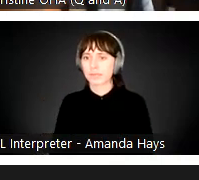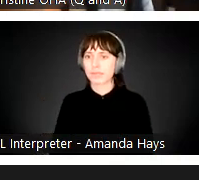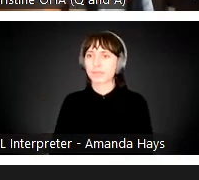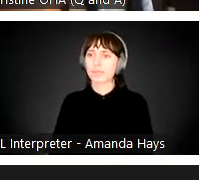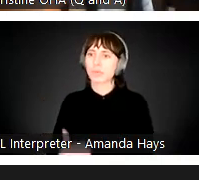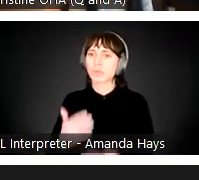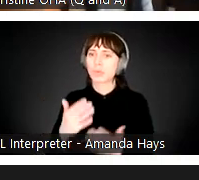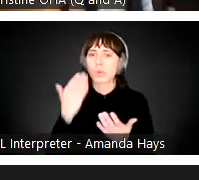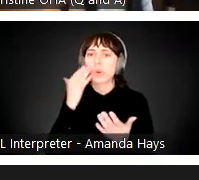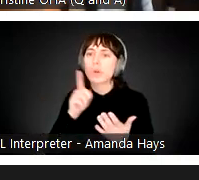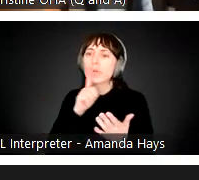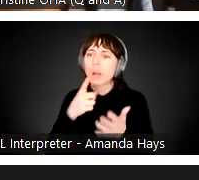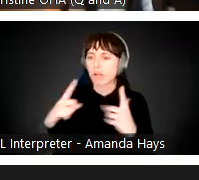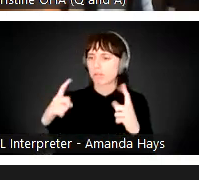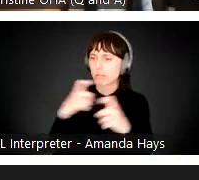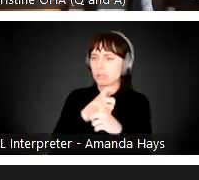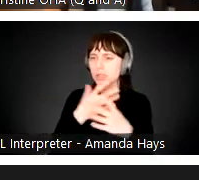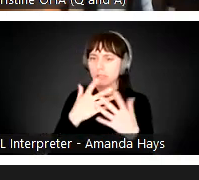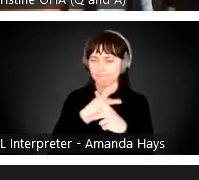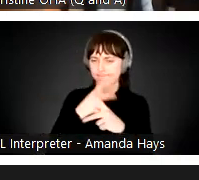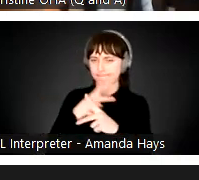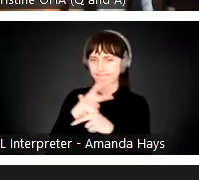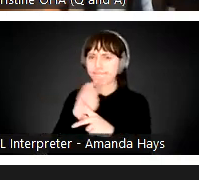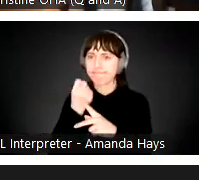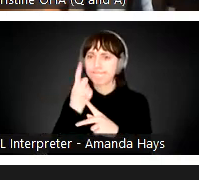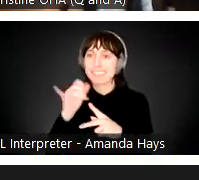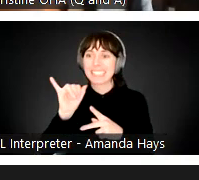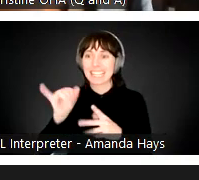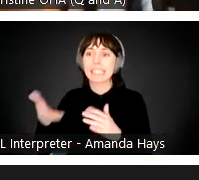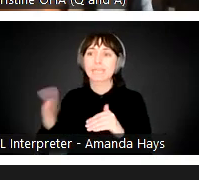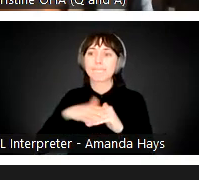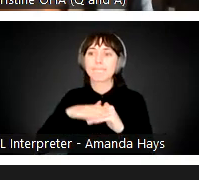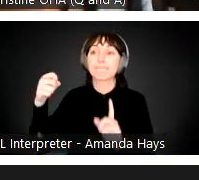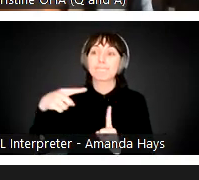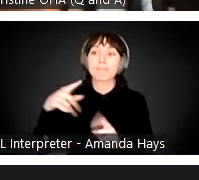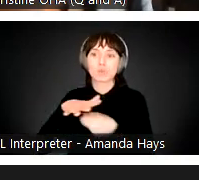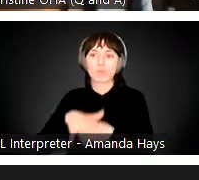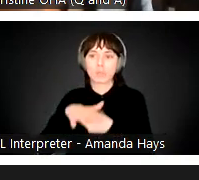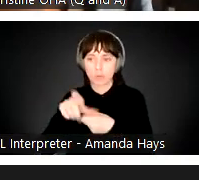decision like this, but I would say it is a stressor that you have to be prepared for, and I think for any stressor. That's